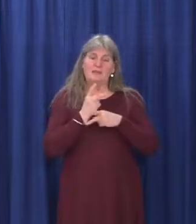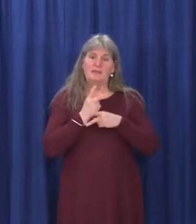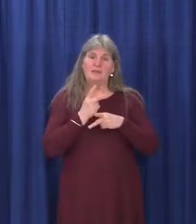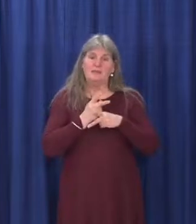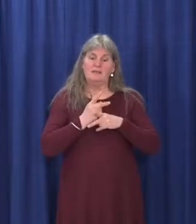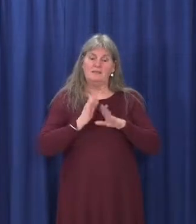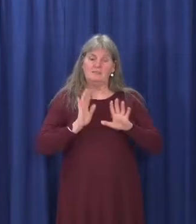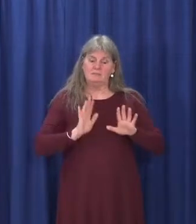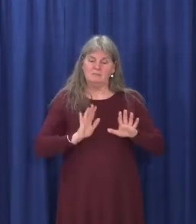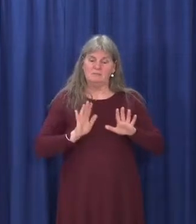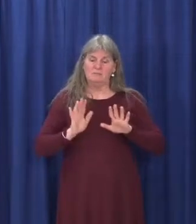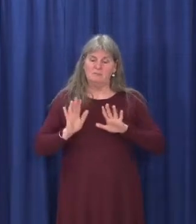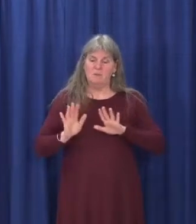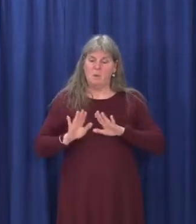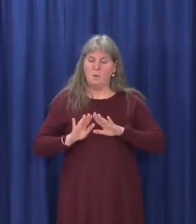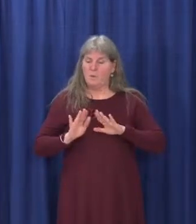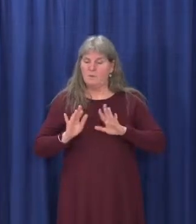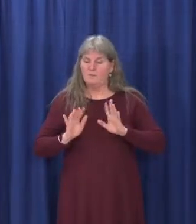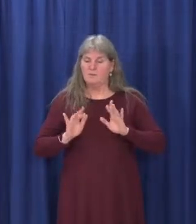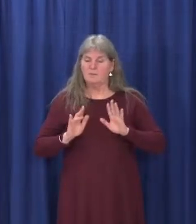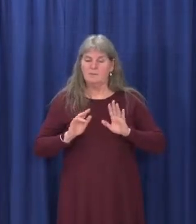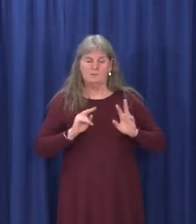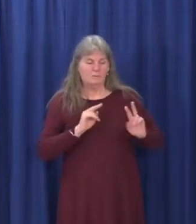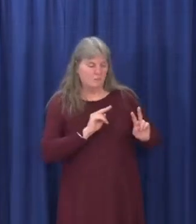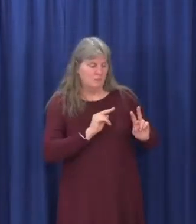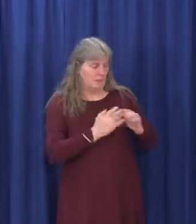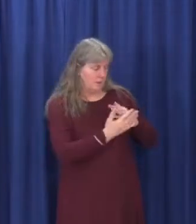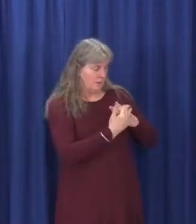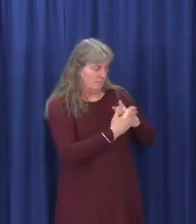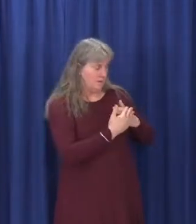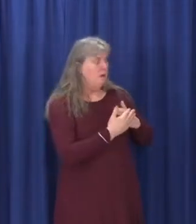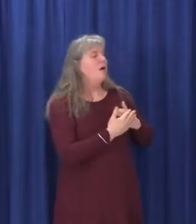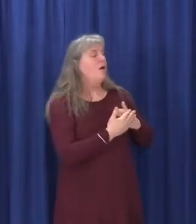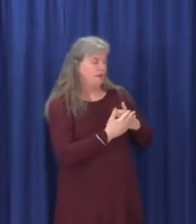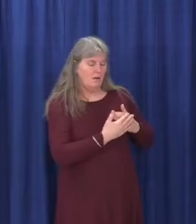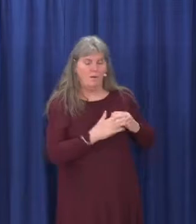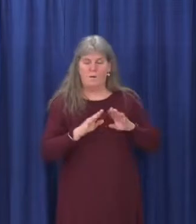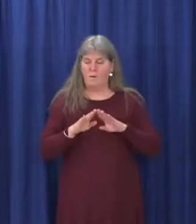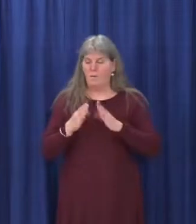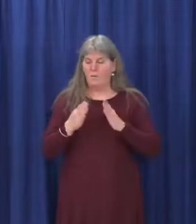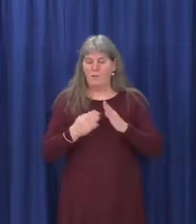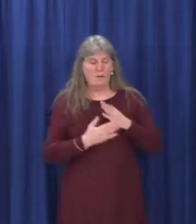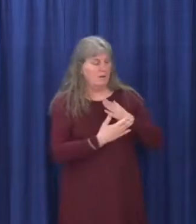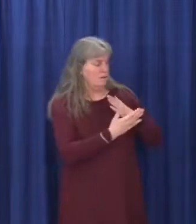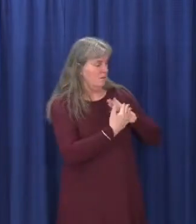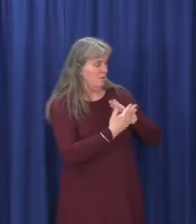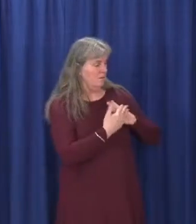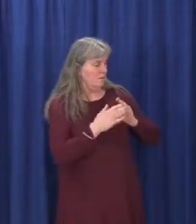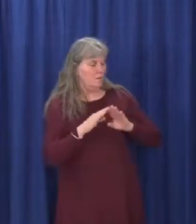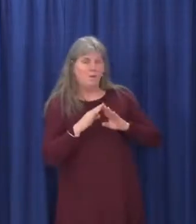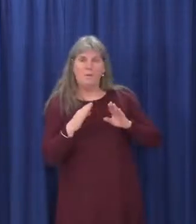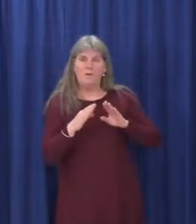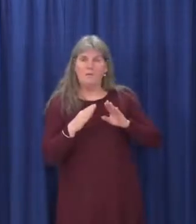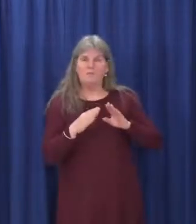opening based on the advice that we're getting. For us, it's, you know, and some folks would think well, you know, we need to make